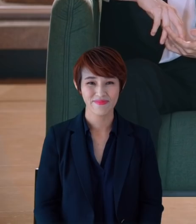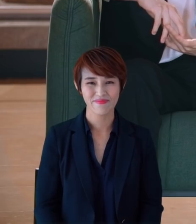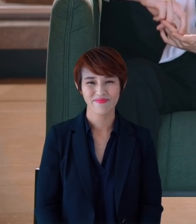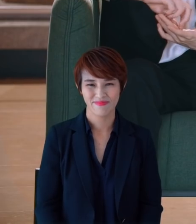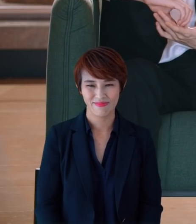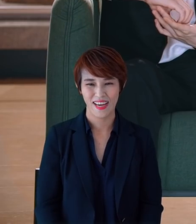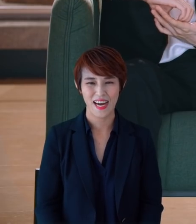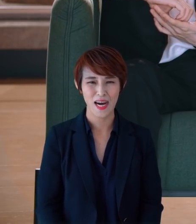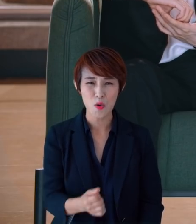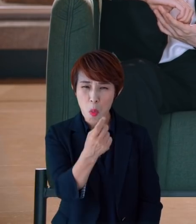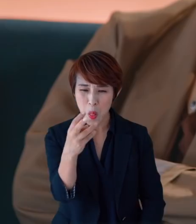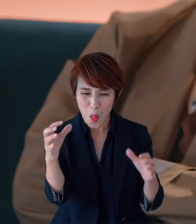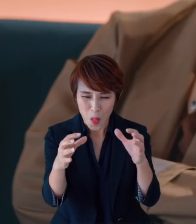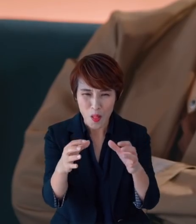Jung Kook: We shot this with a small audience, too!